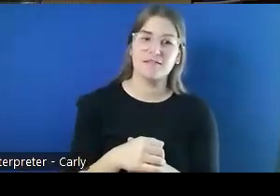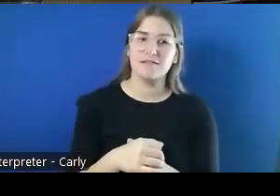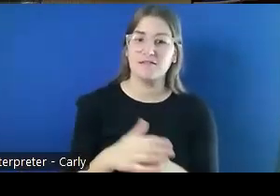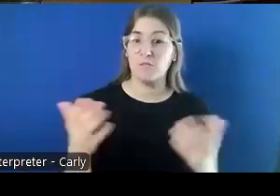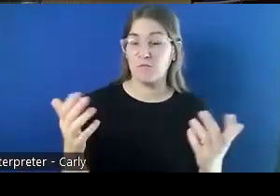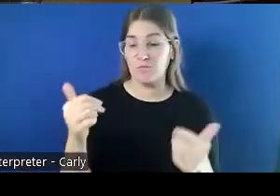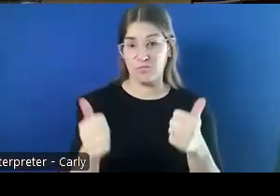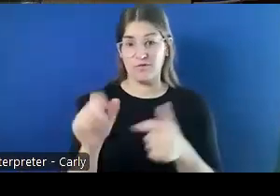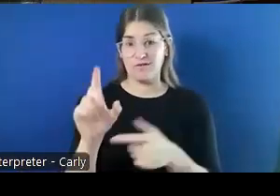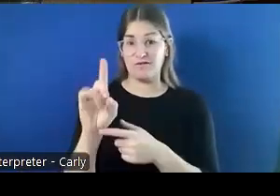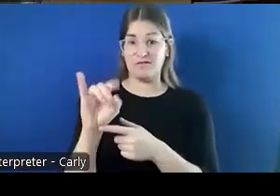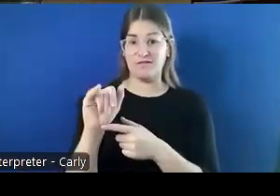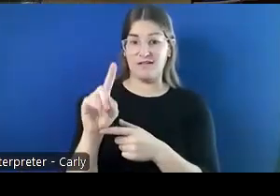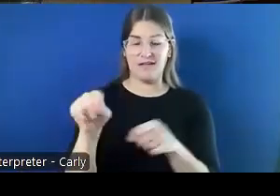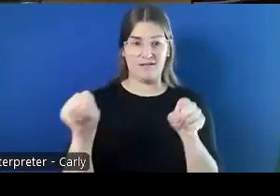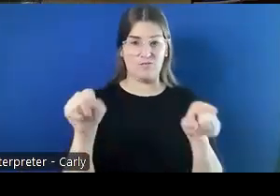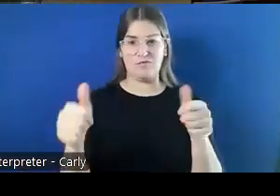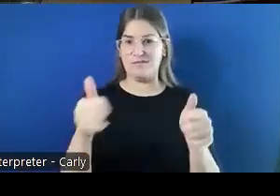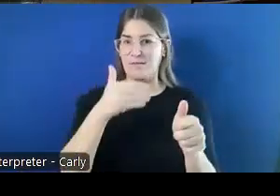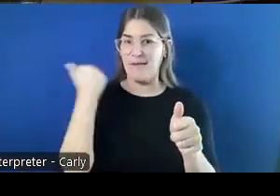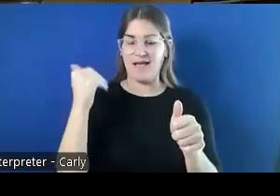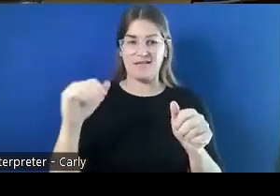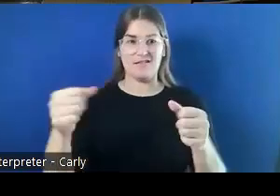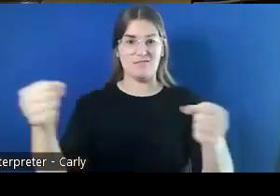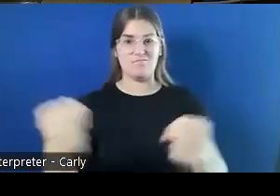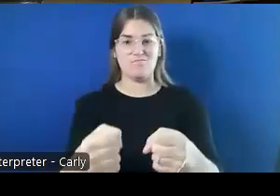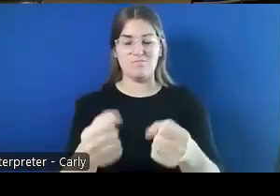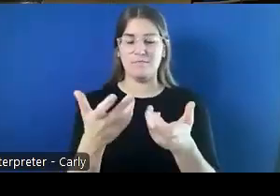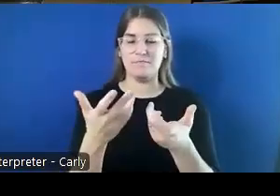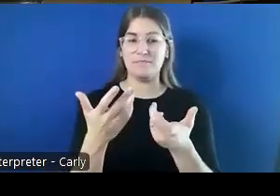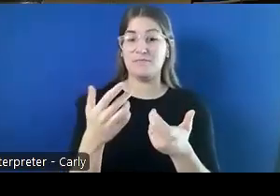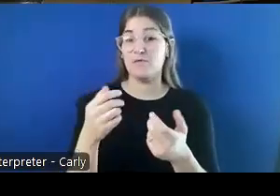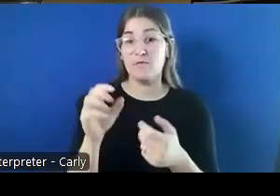this is the best and I started to think about like you know in Psych psychoanalytic formulation you